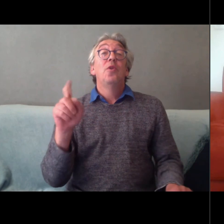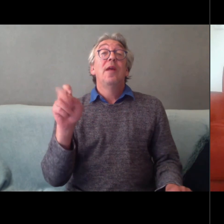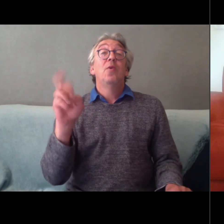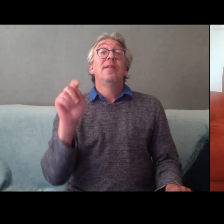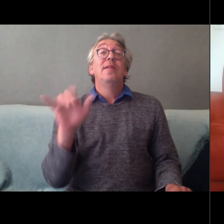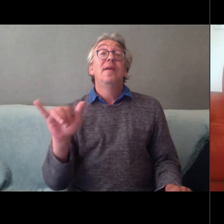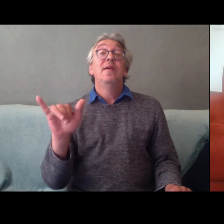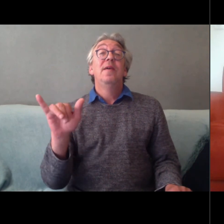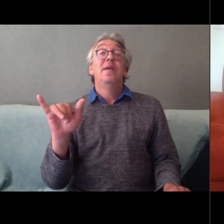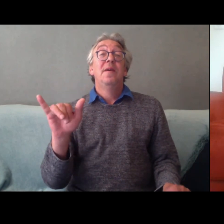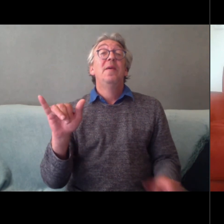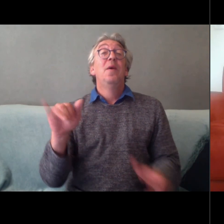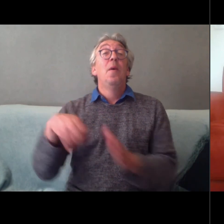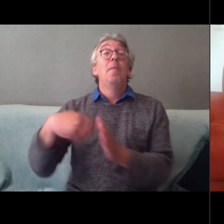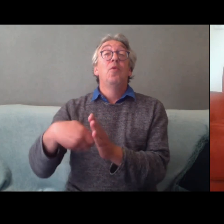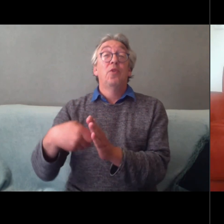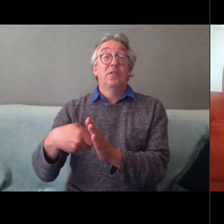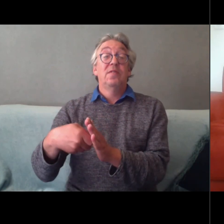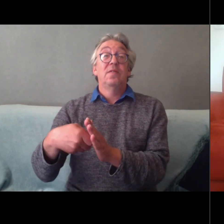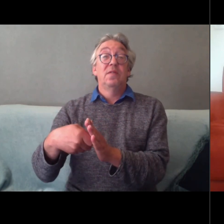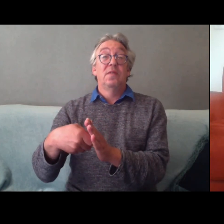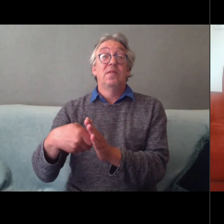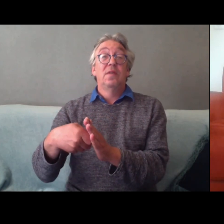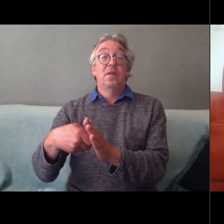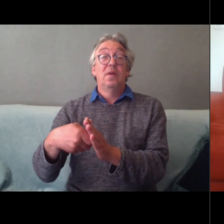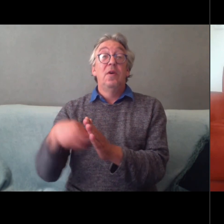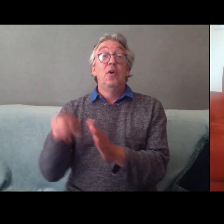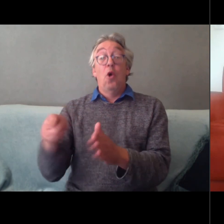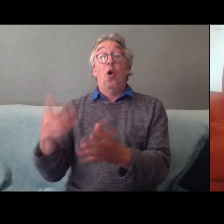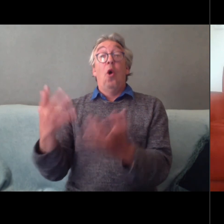who want to do something at local level without too much paperwork,